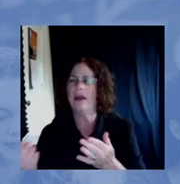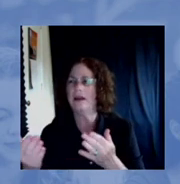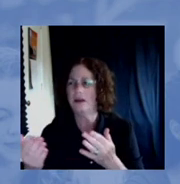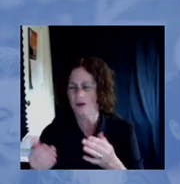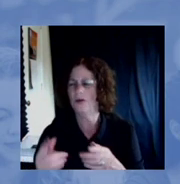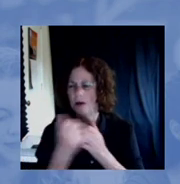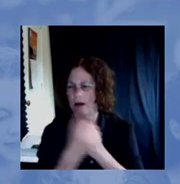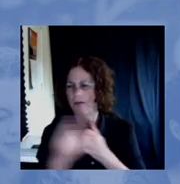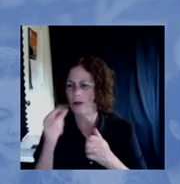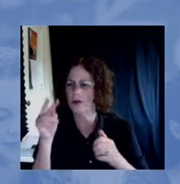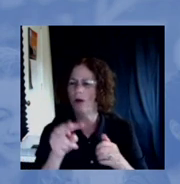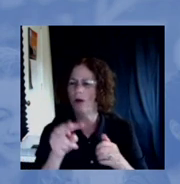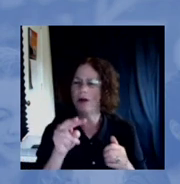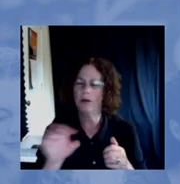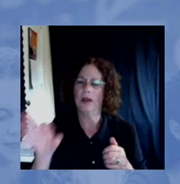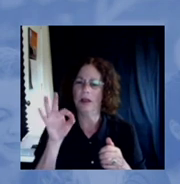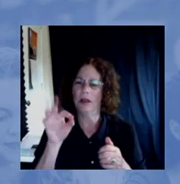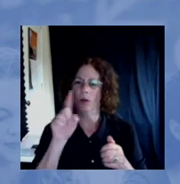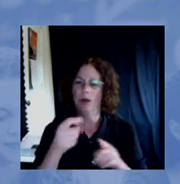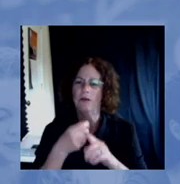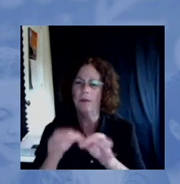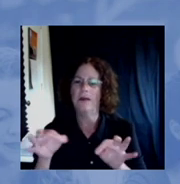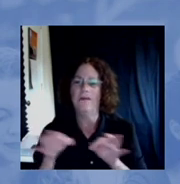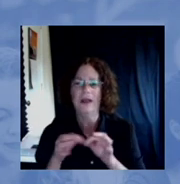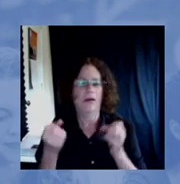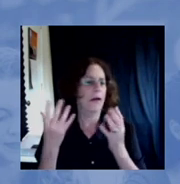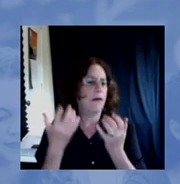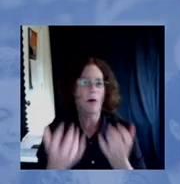PULL IN A QUESTION FROM THE FIELD. THERE'S SO MANY AUDIENCE QUESTIONS ABOUT SUPPORTING